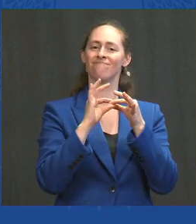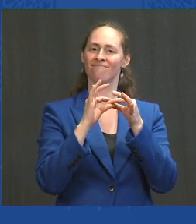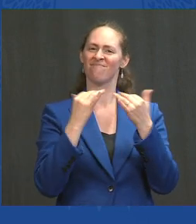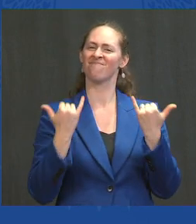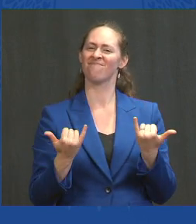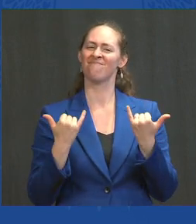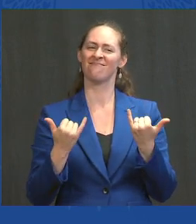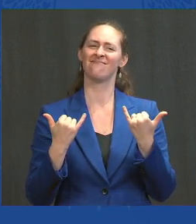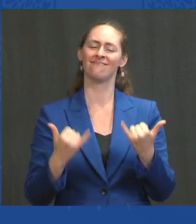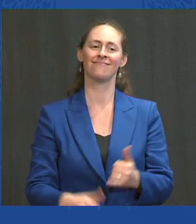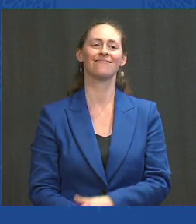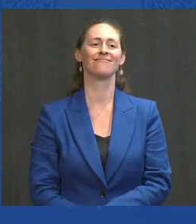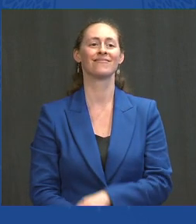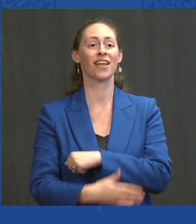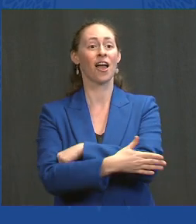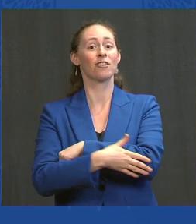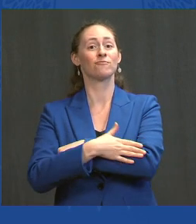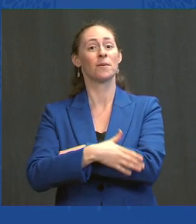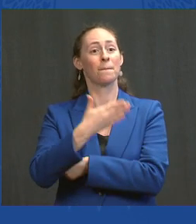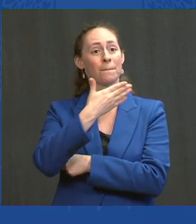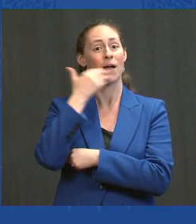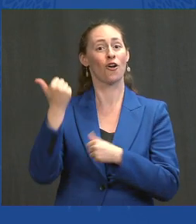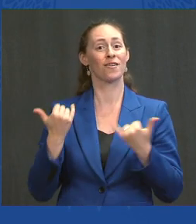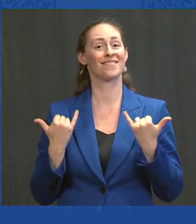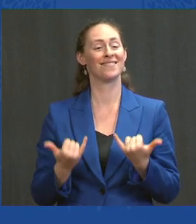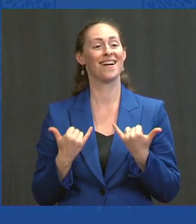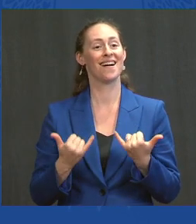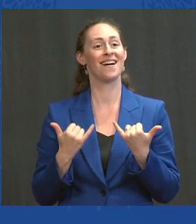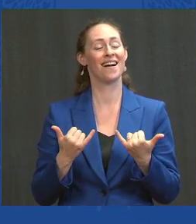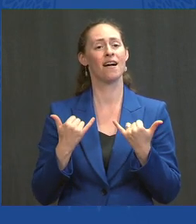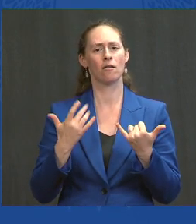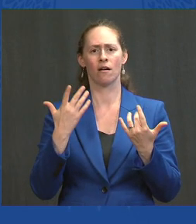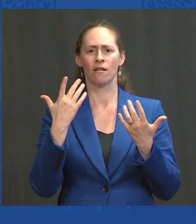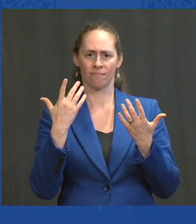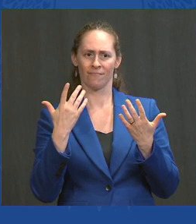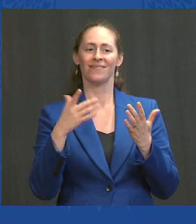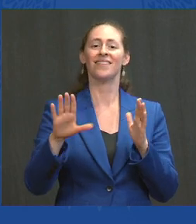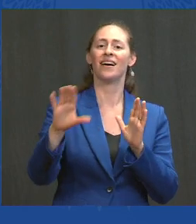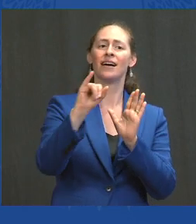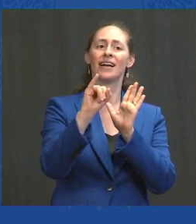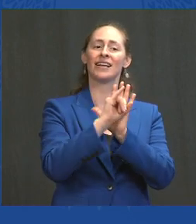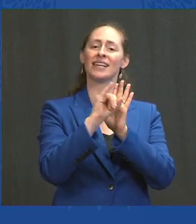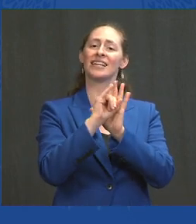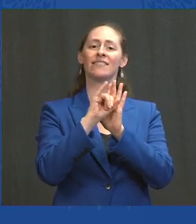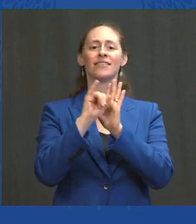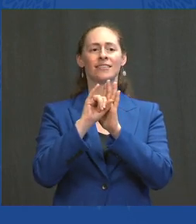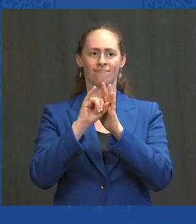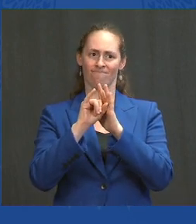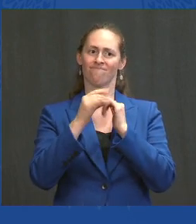because its identity and its fabric as a nation of immigrants is stronger because of you.